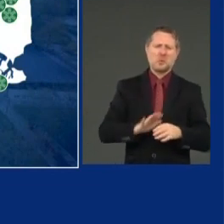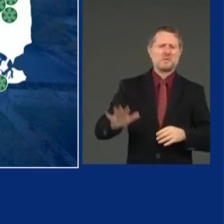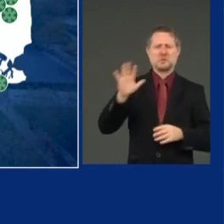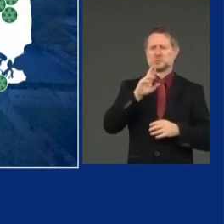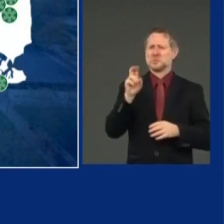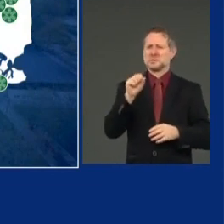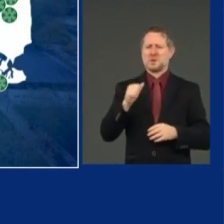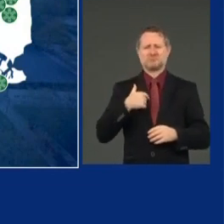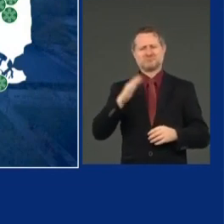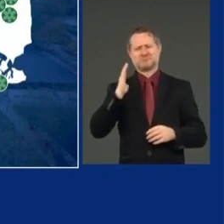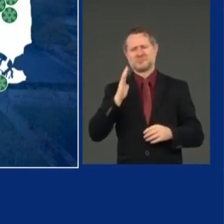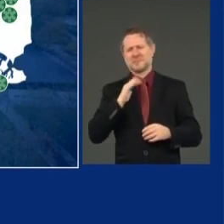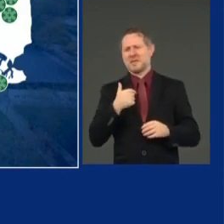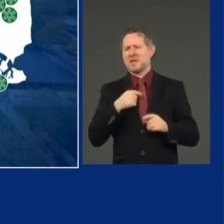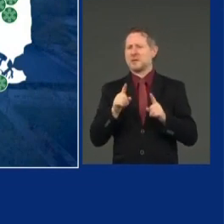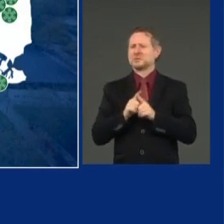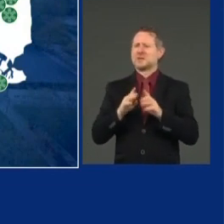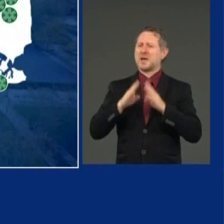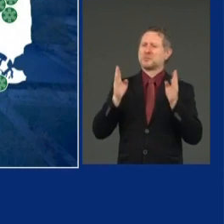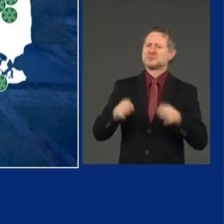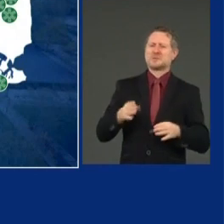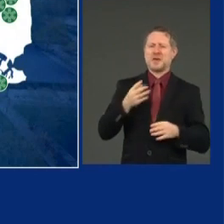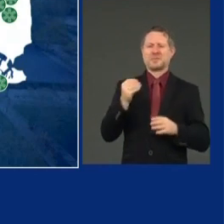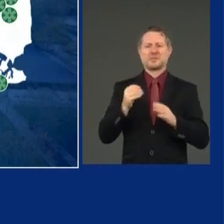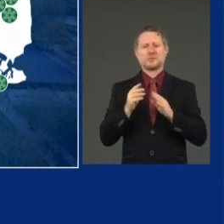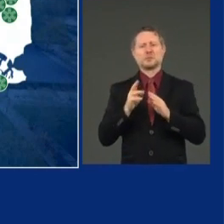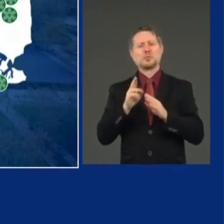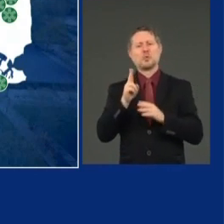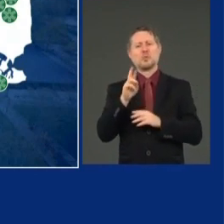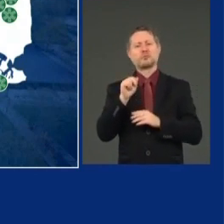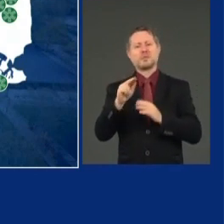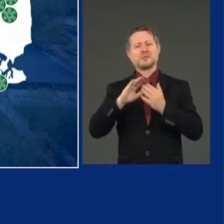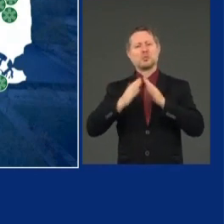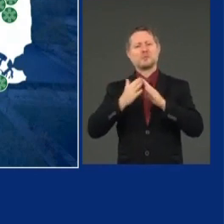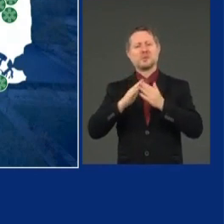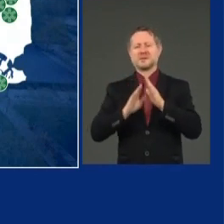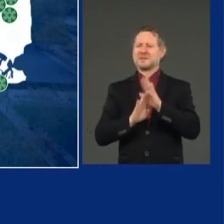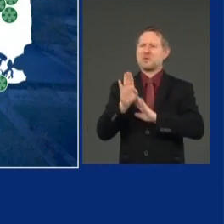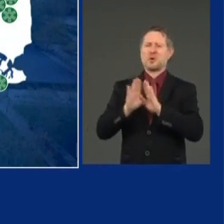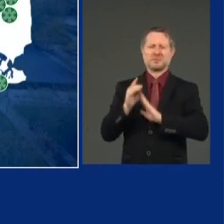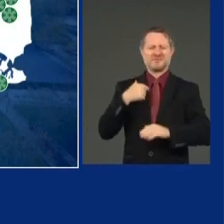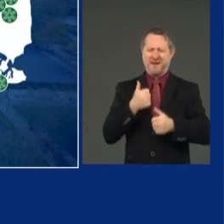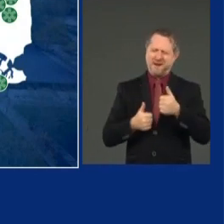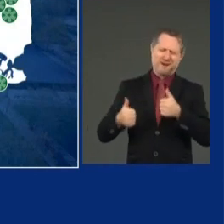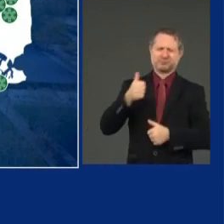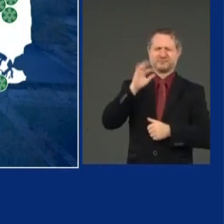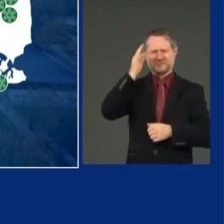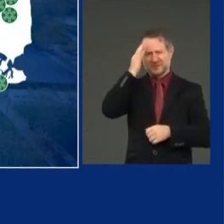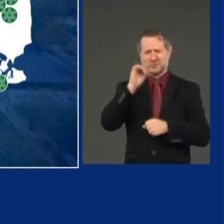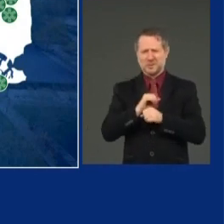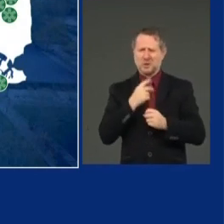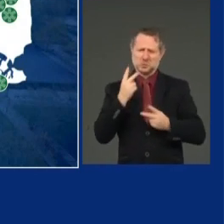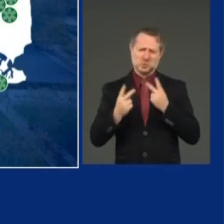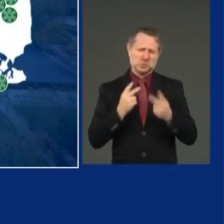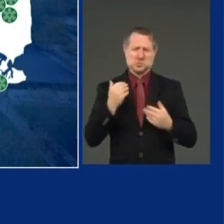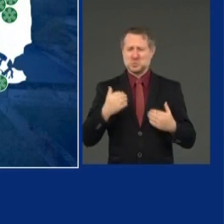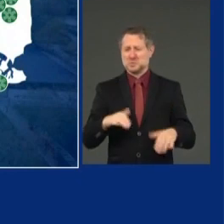ABOUT. I WORK IN PUBLIC HOUSING ALL ACROSS THIS COUNTRY WHEN I WAS THE HOUSING AND URBAN